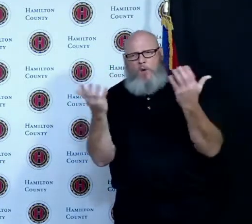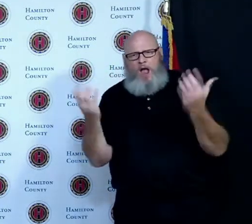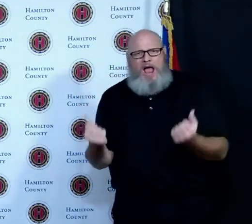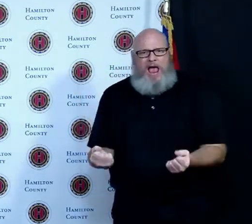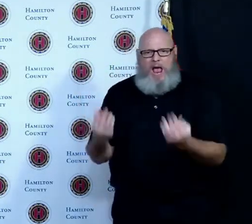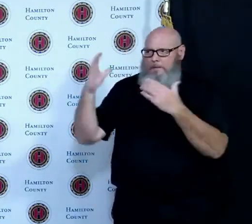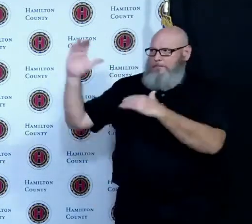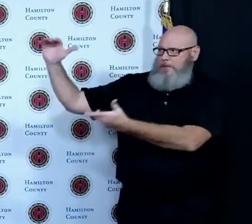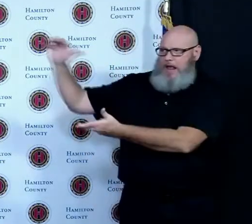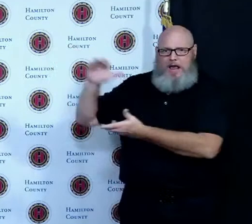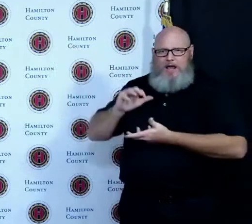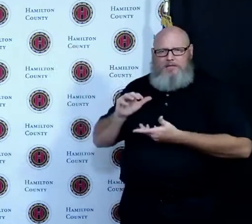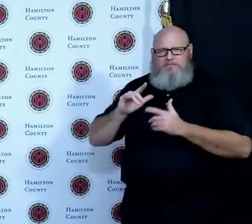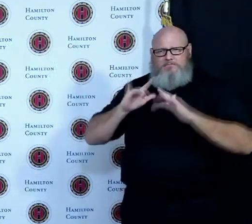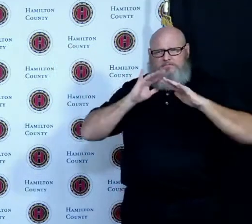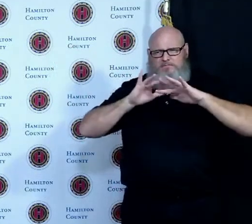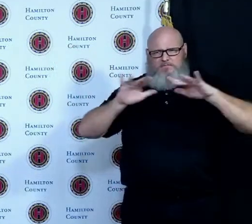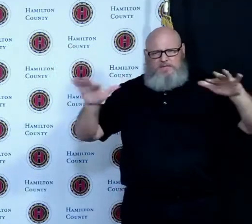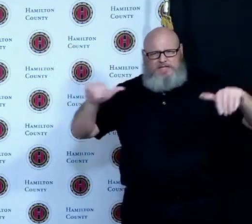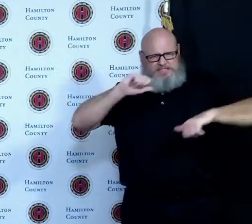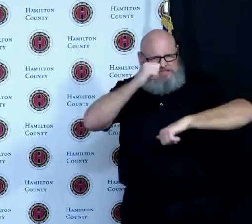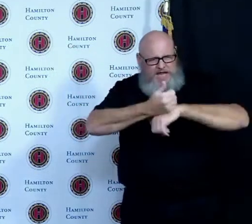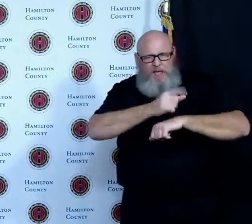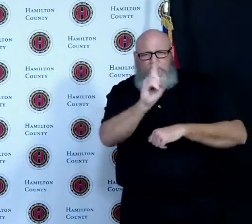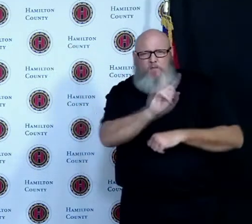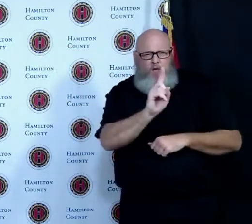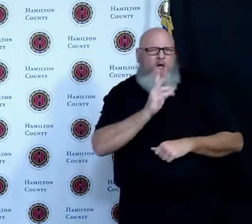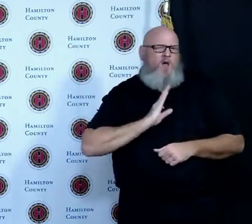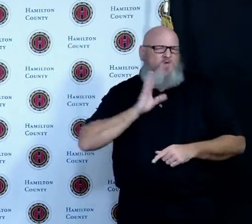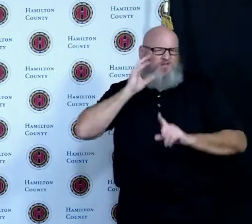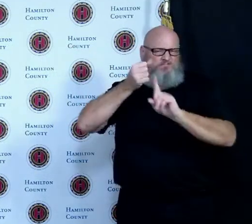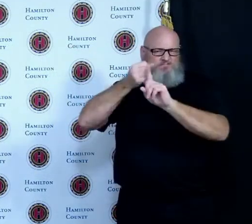because we don't know what we're looking at and so we're anxious to get the plan we're anxious